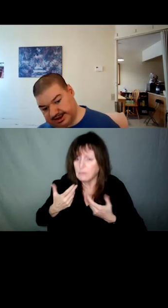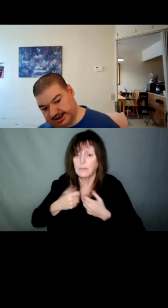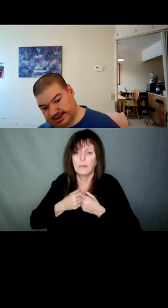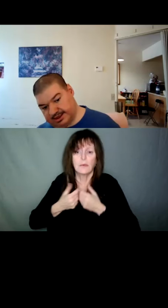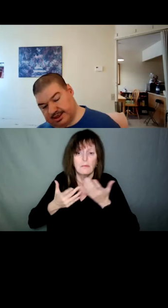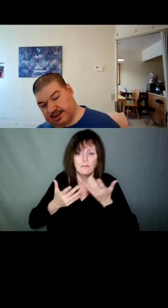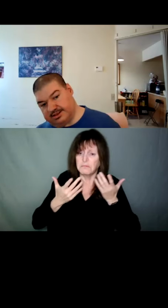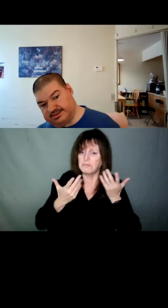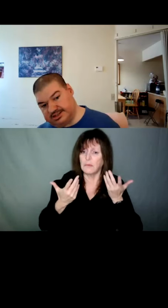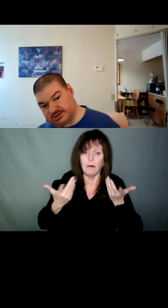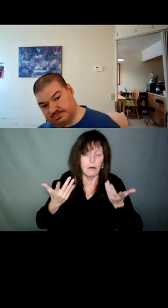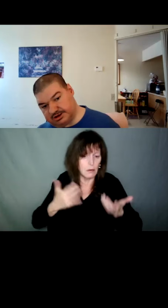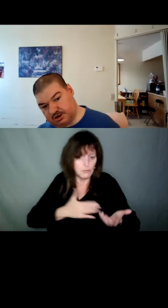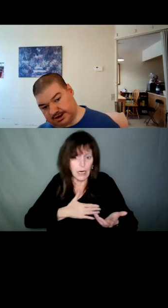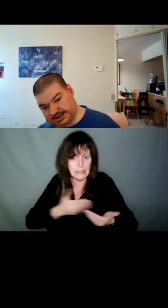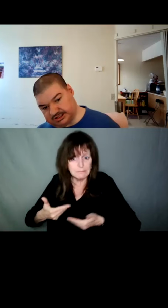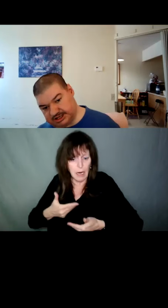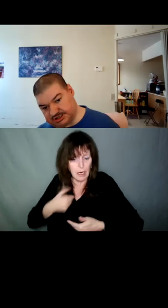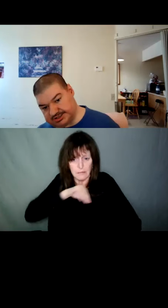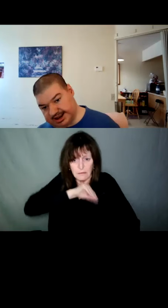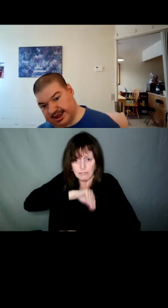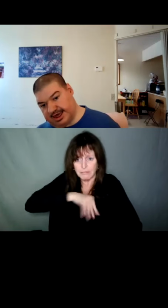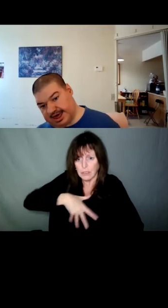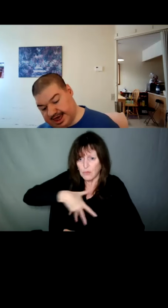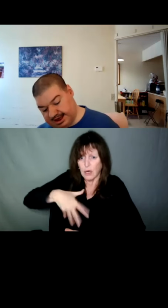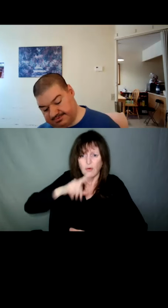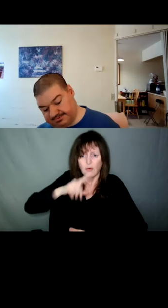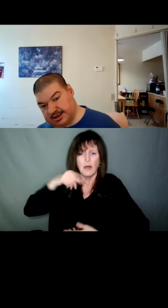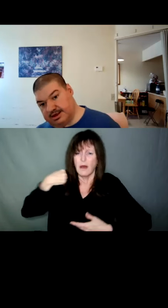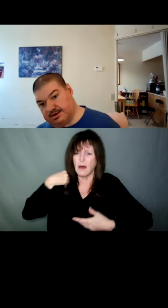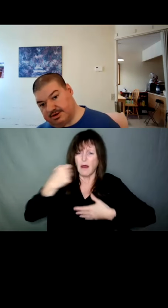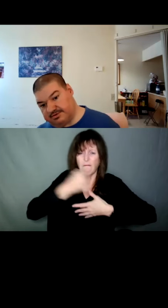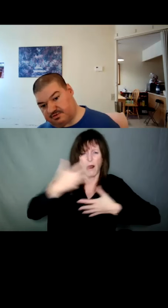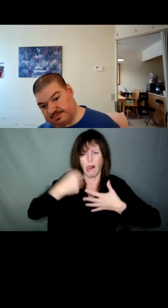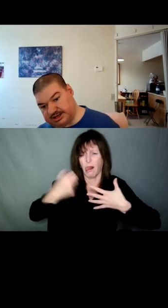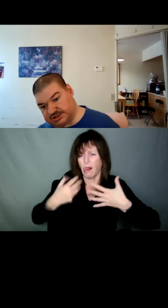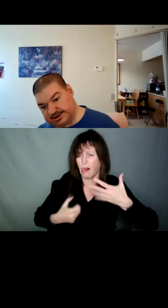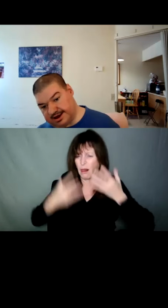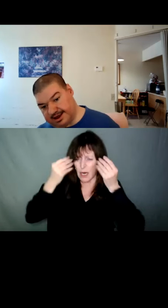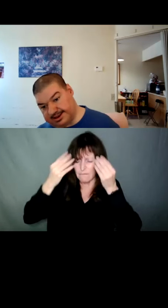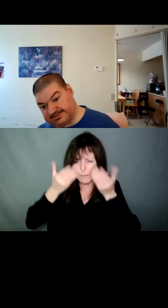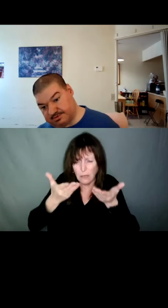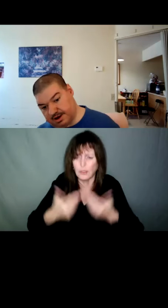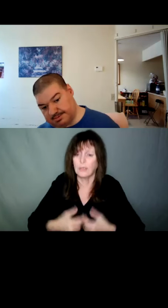rheumatic conditions, inflammatory bowel disease , pregnancy